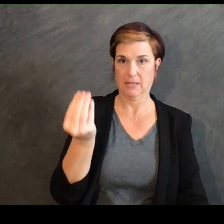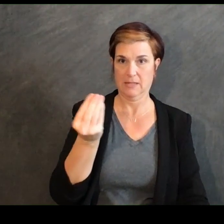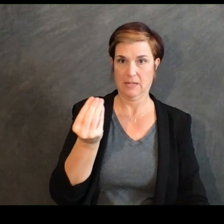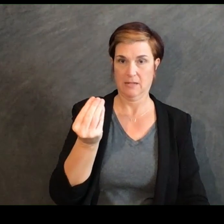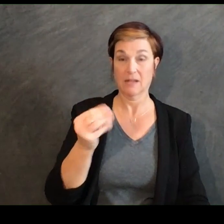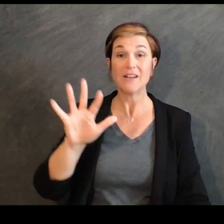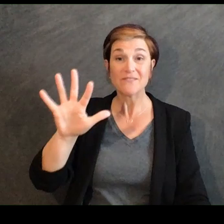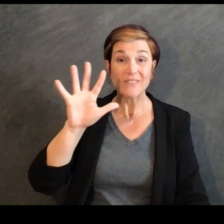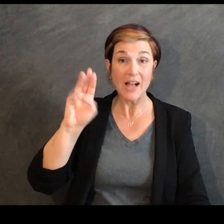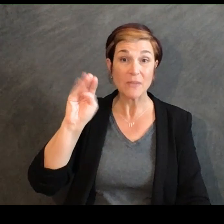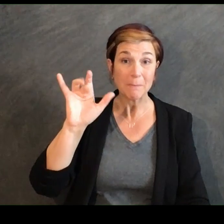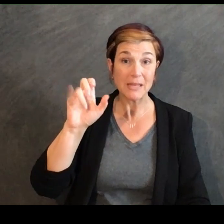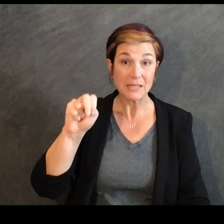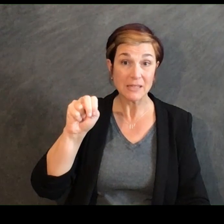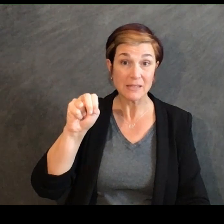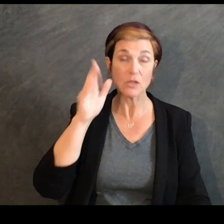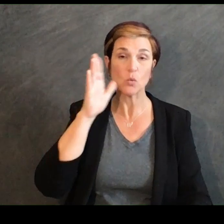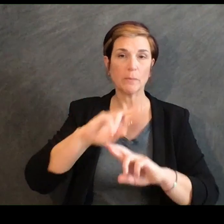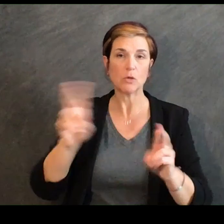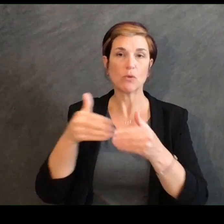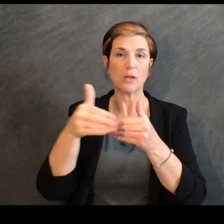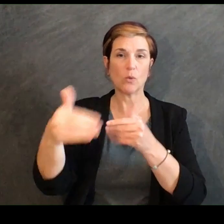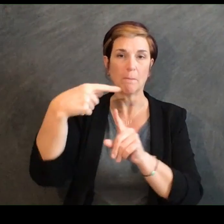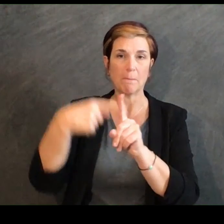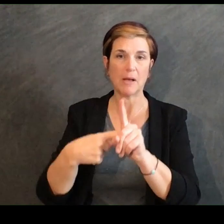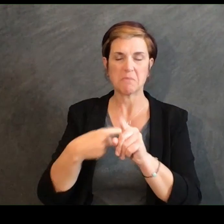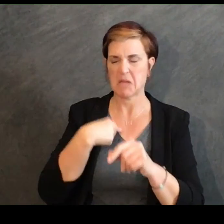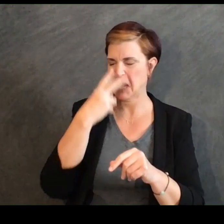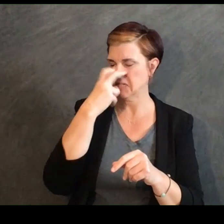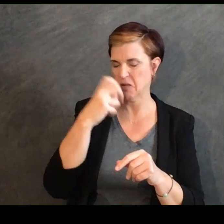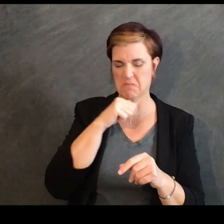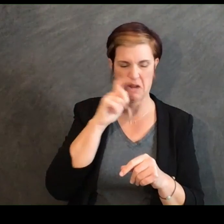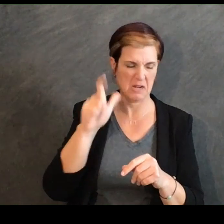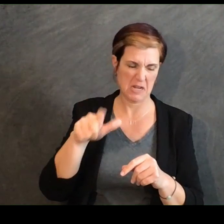that at the same time we've been in discussions with pharmacies and